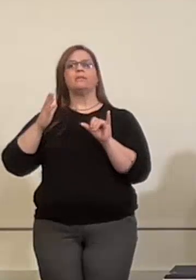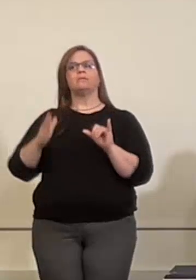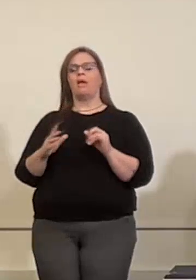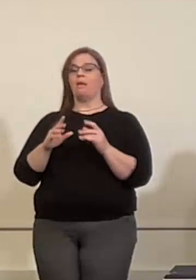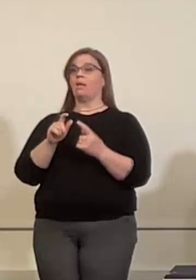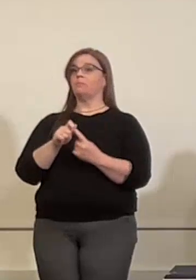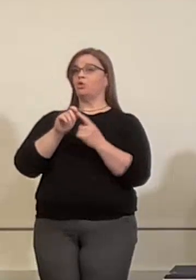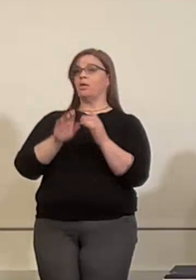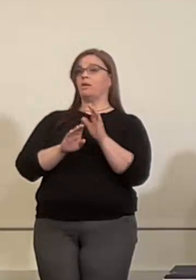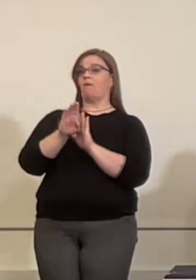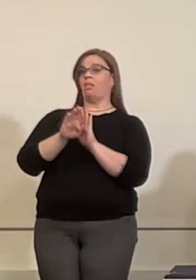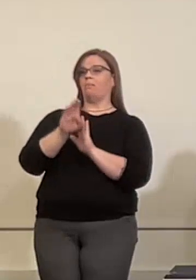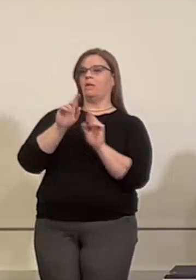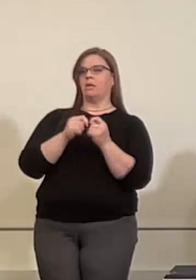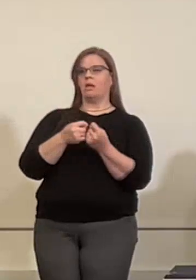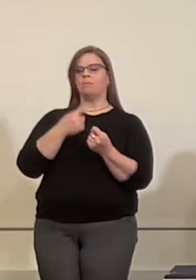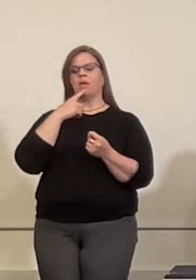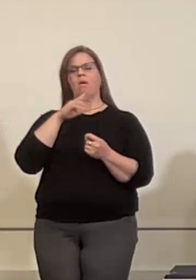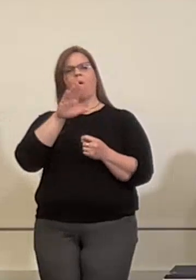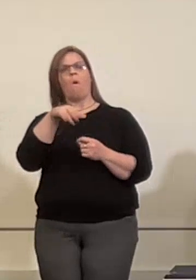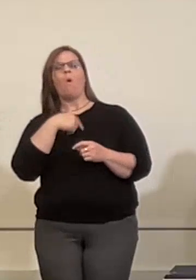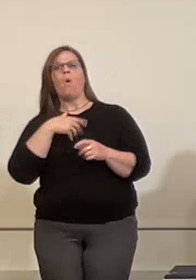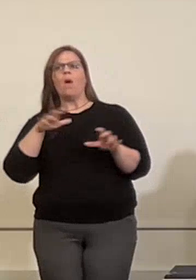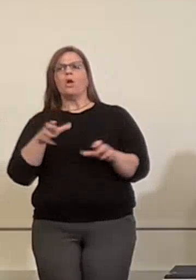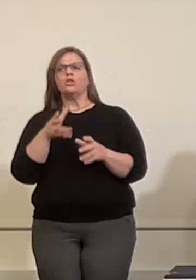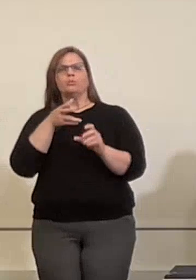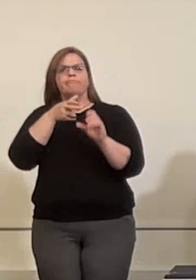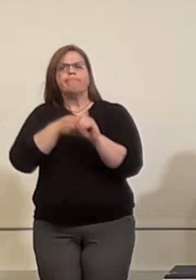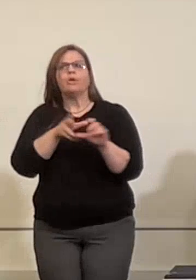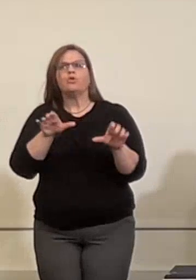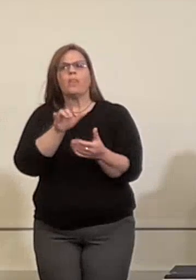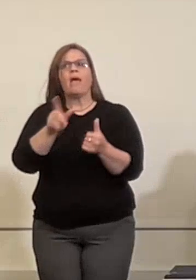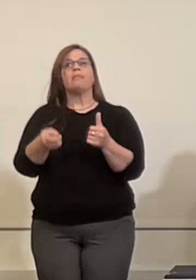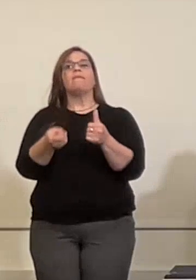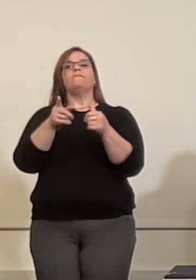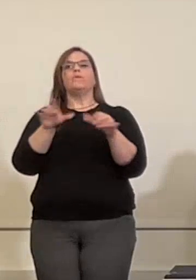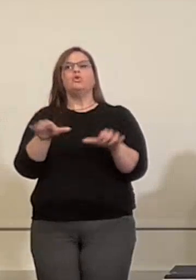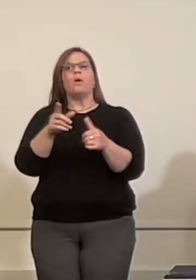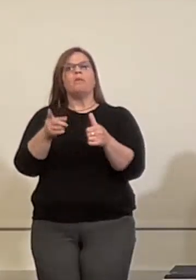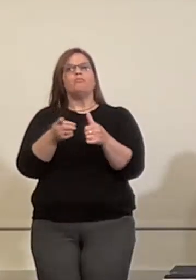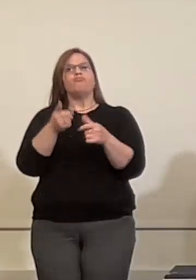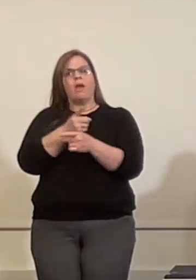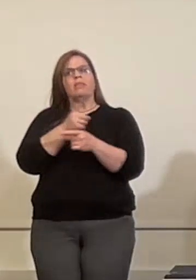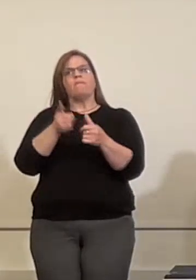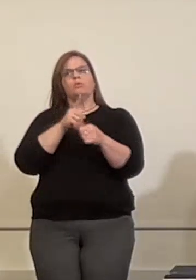hey, I want to do that design review at the first time before I develop. I before I write any code.